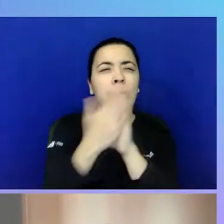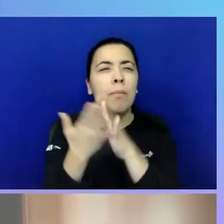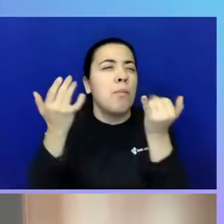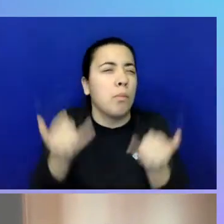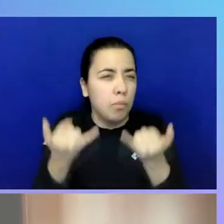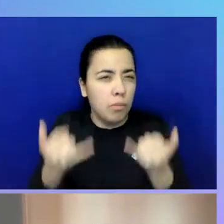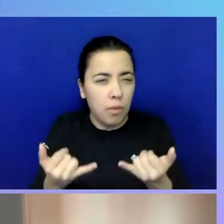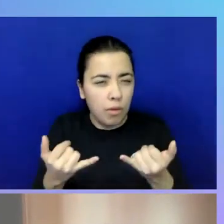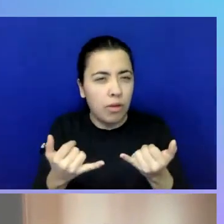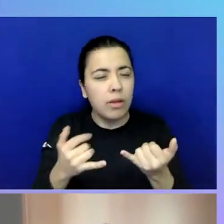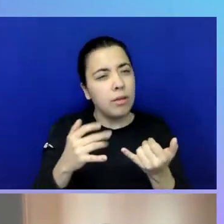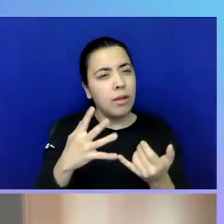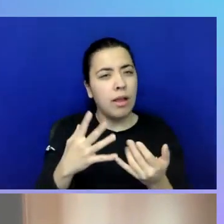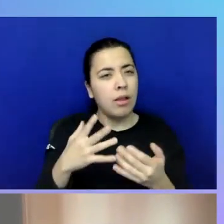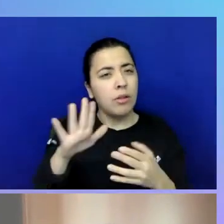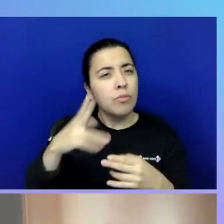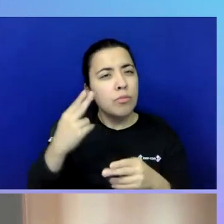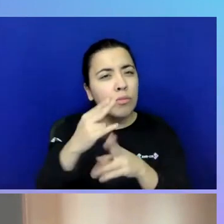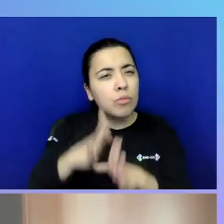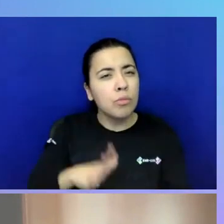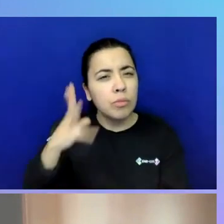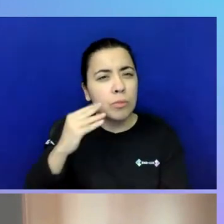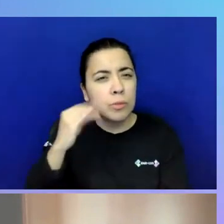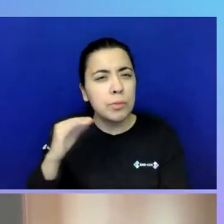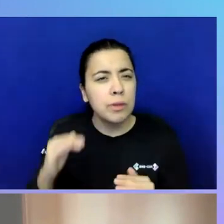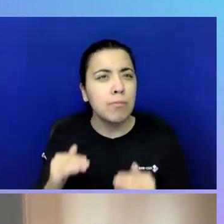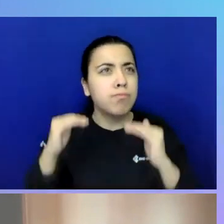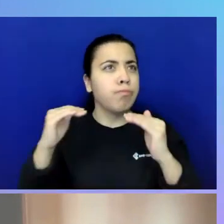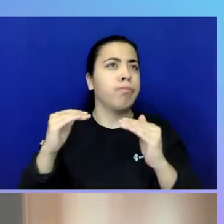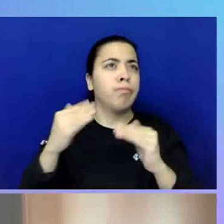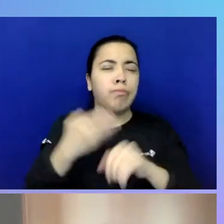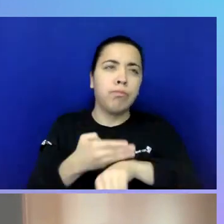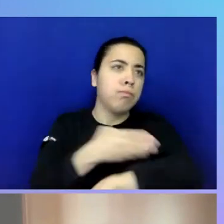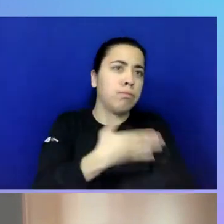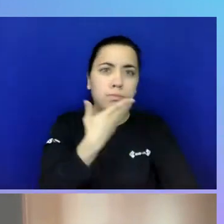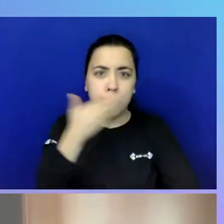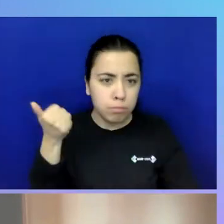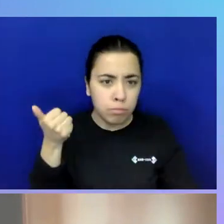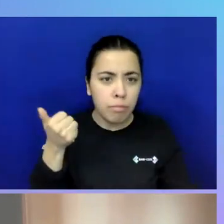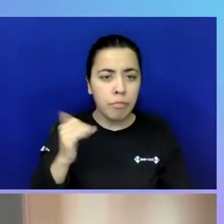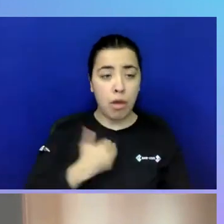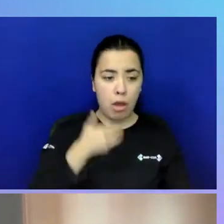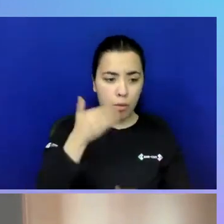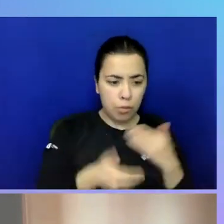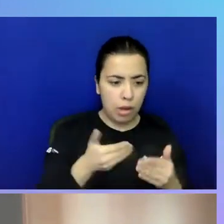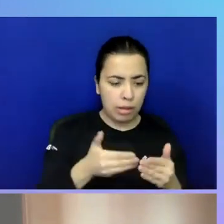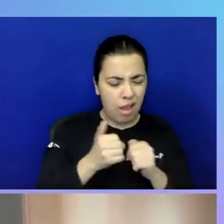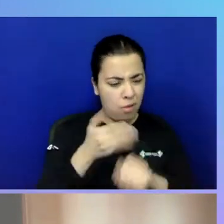improving our own process houses, and then finally ensuring that we are prioritizing accessibility at